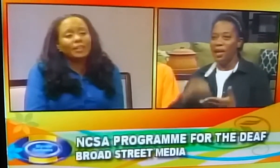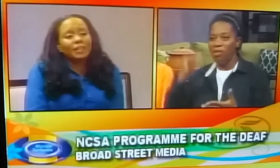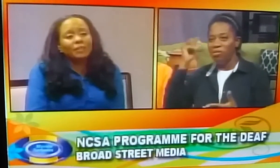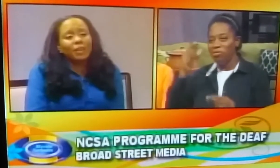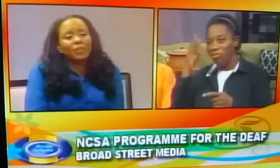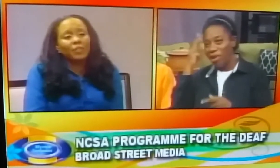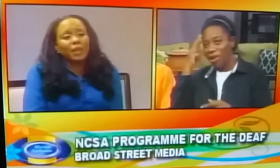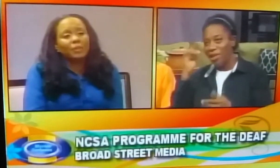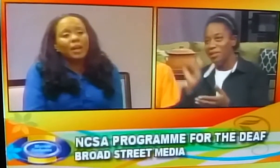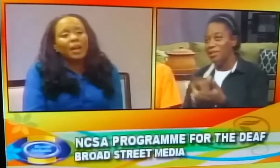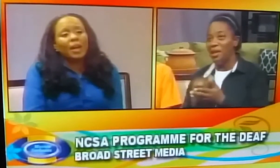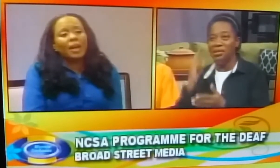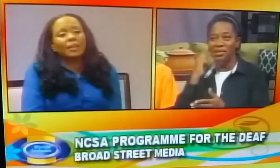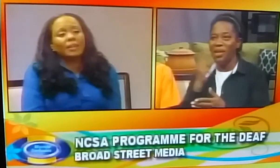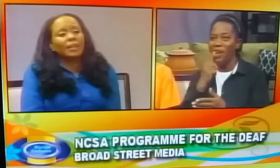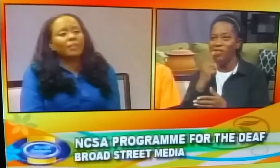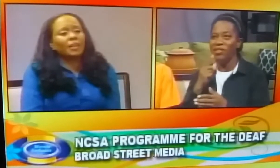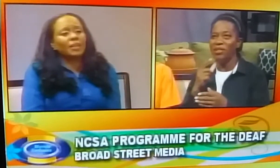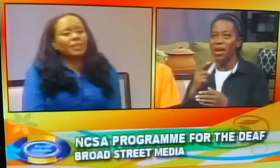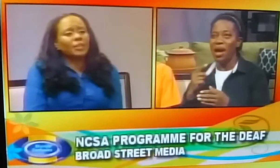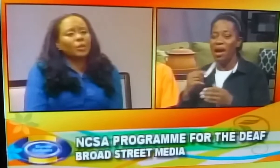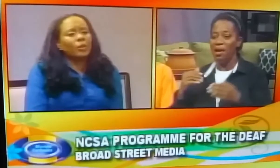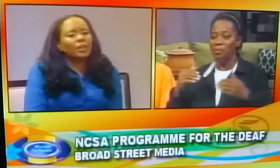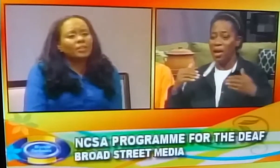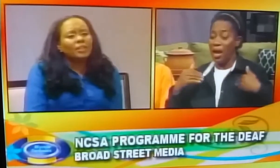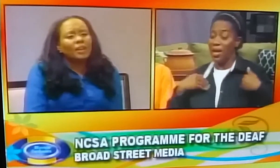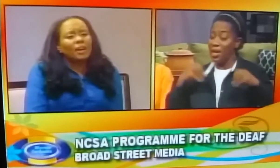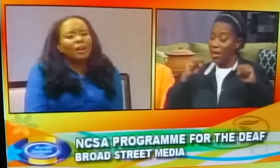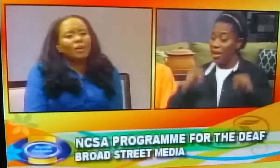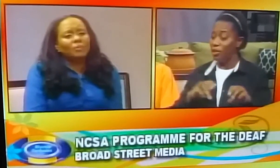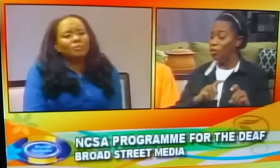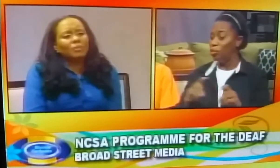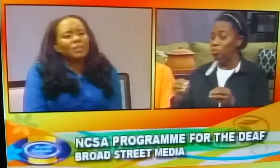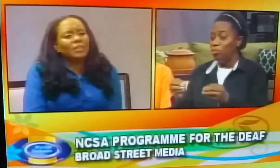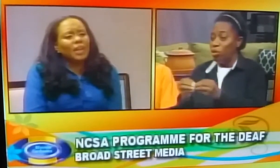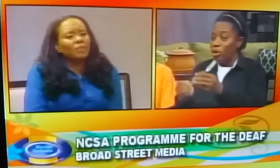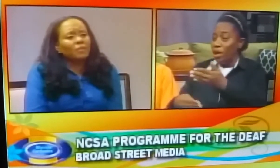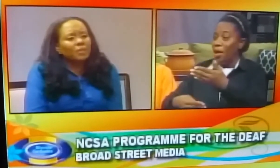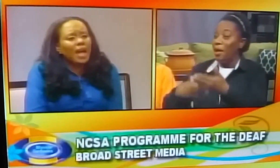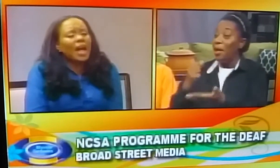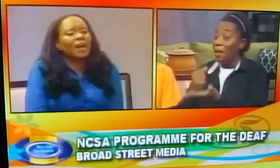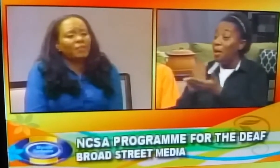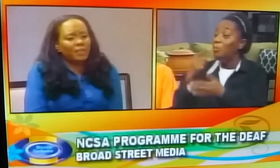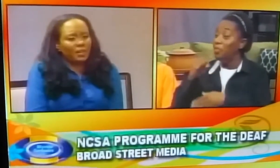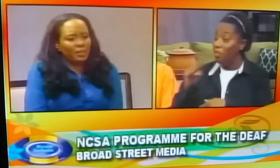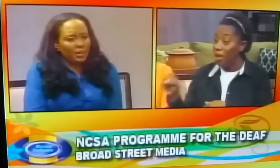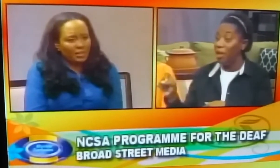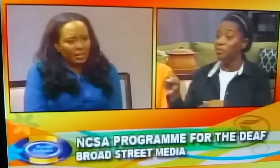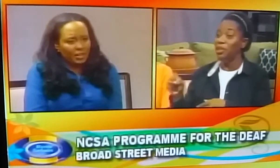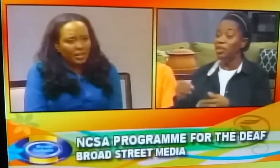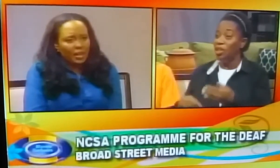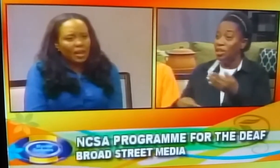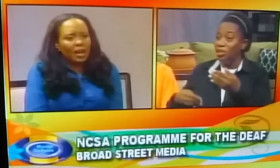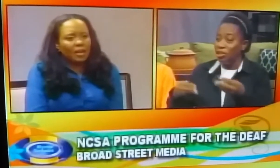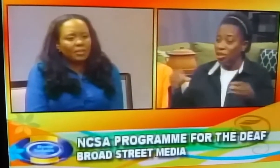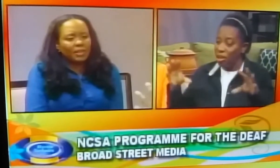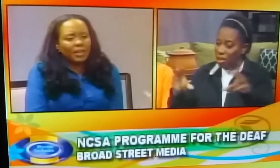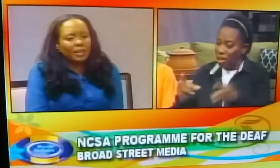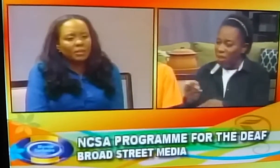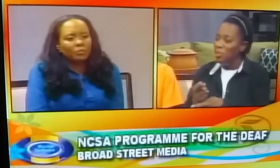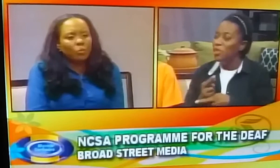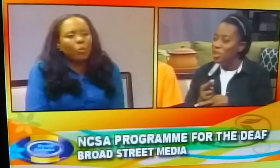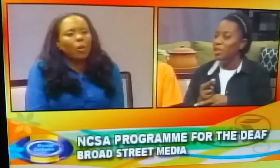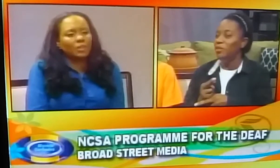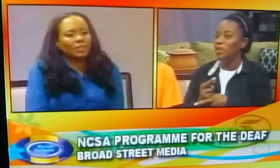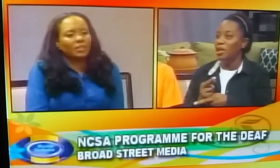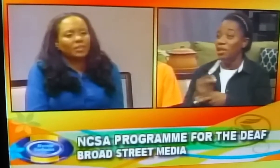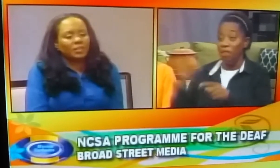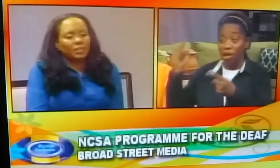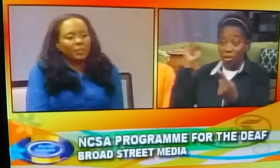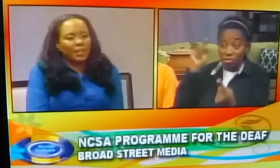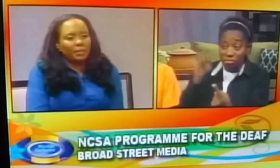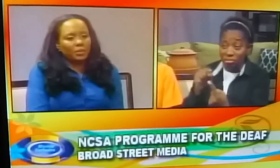identify with them and I didn't realize you know what he does have ability they want to be able to